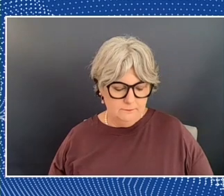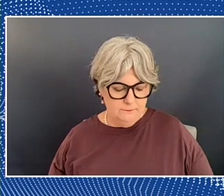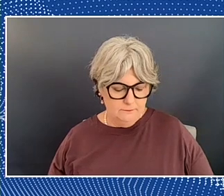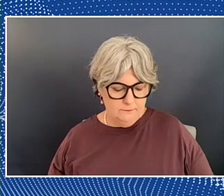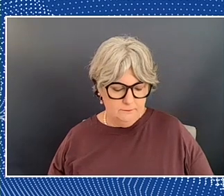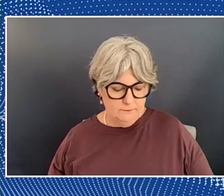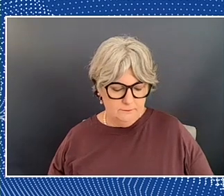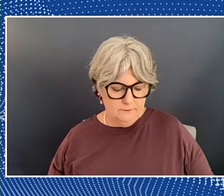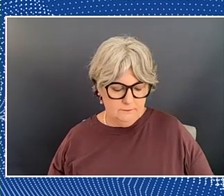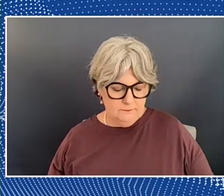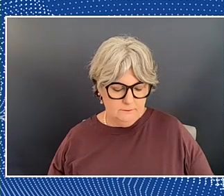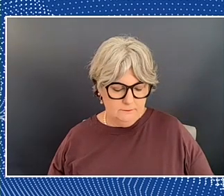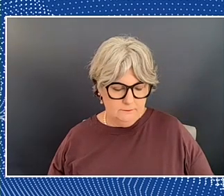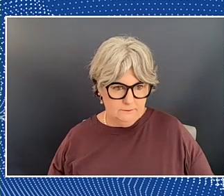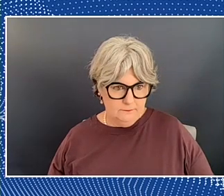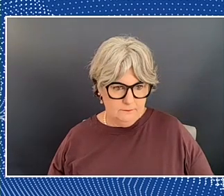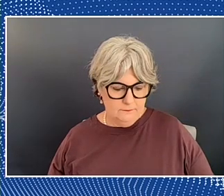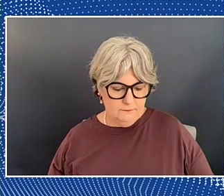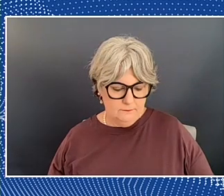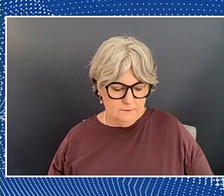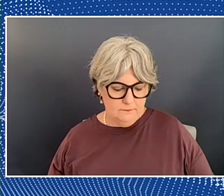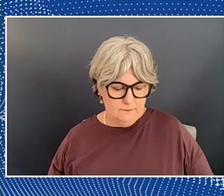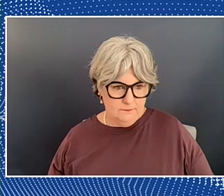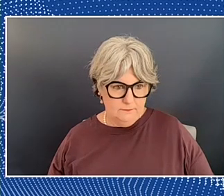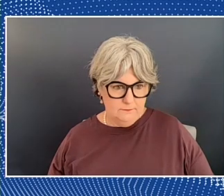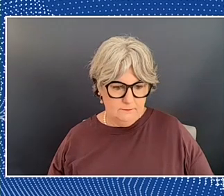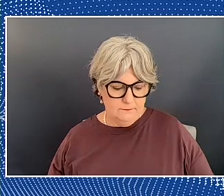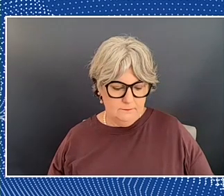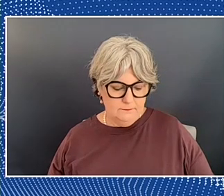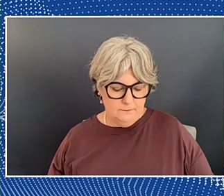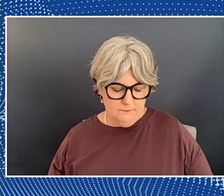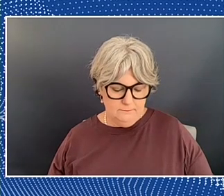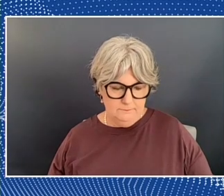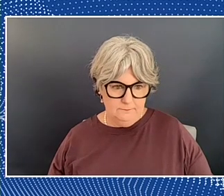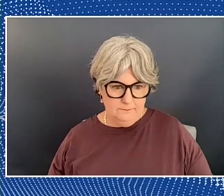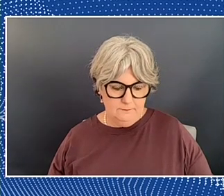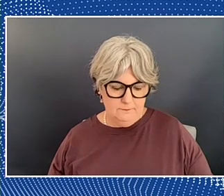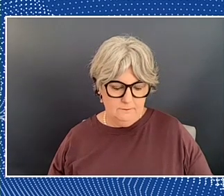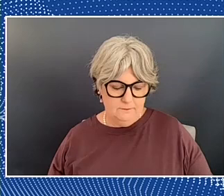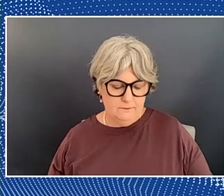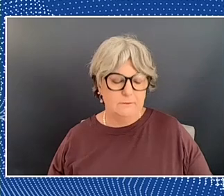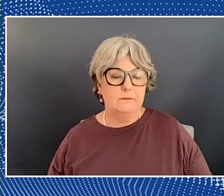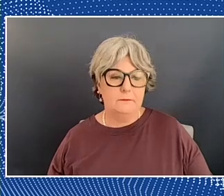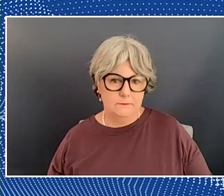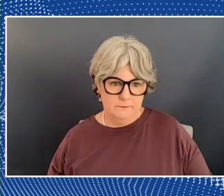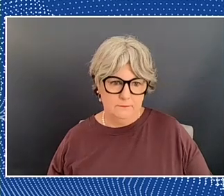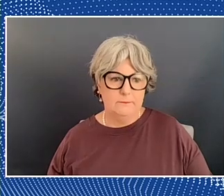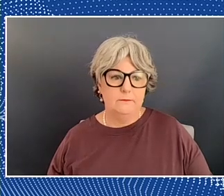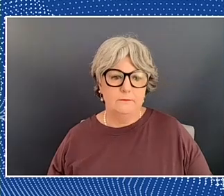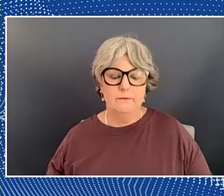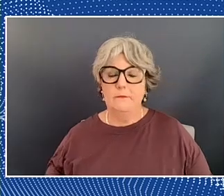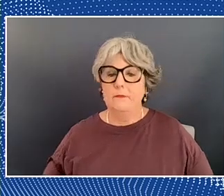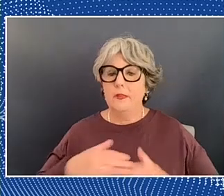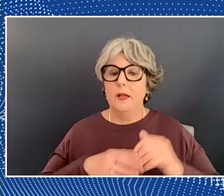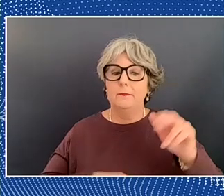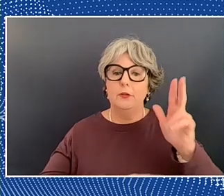Ebony, can you hear me? Yes, I can, thank you. Okay. You have up to three minutes for public commentary.